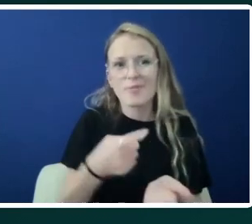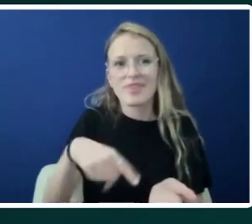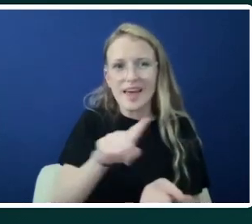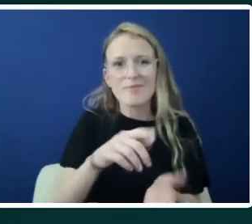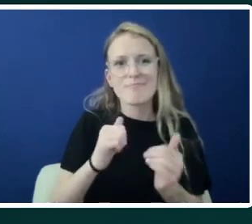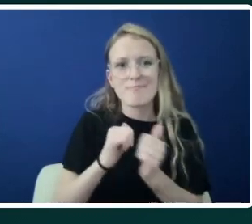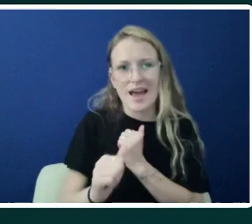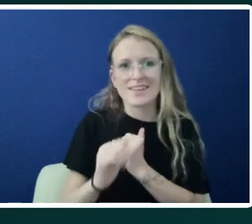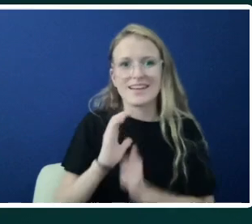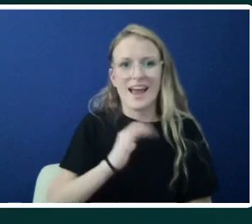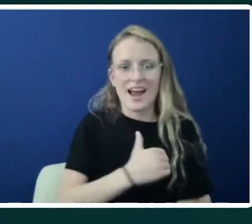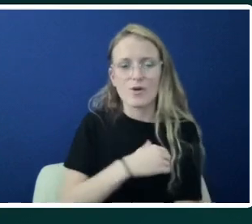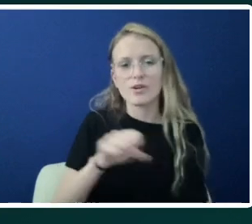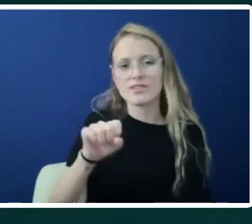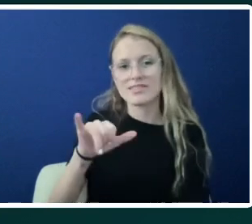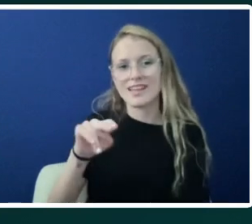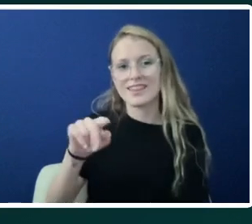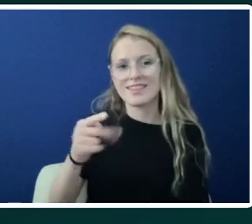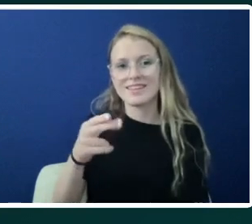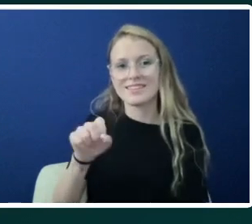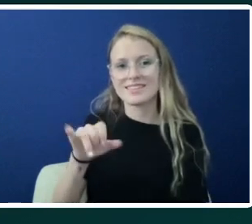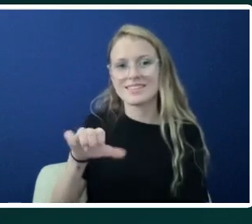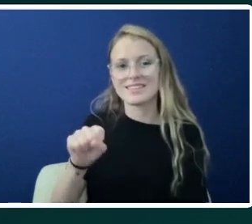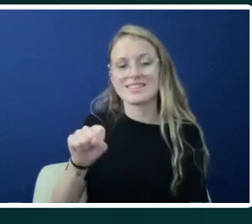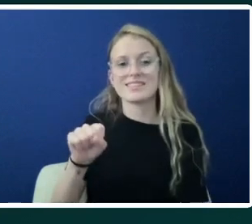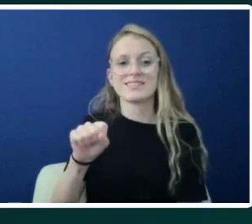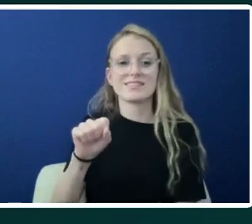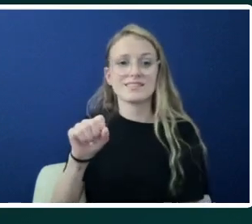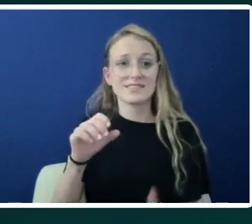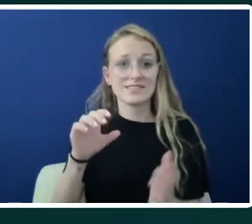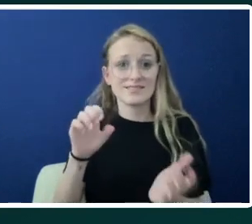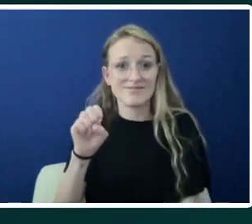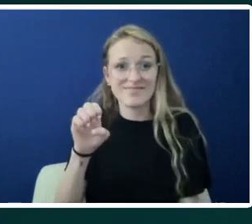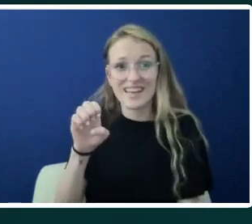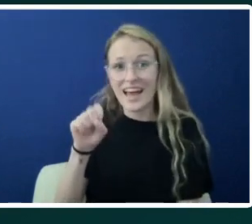That they pulled that up and they said, that really helped them. Just that idea of actually,